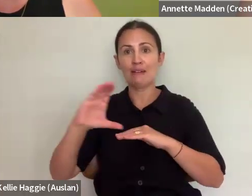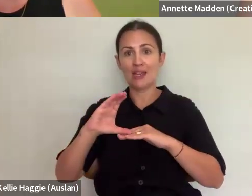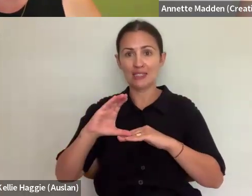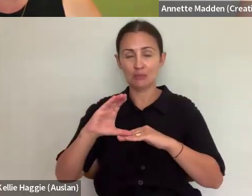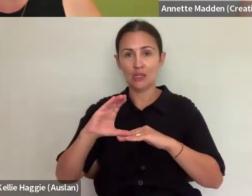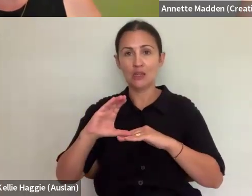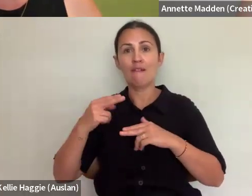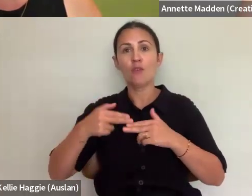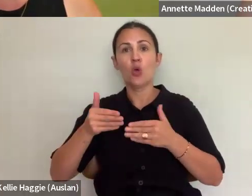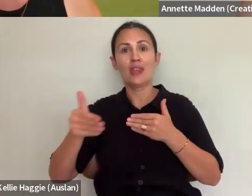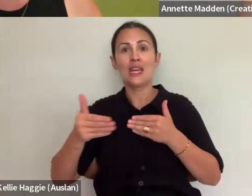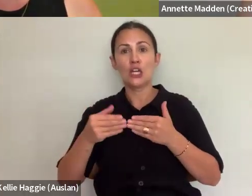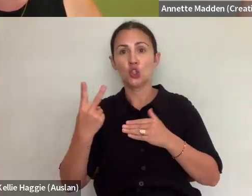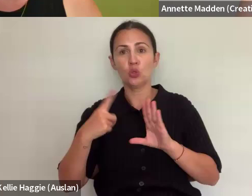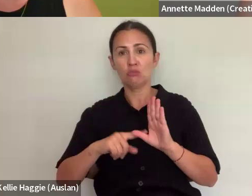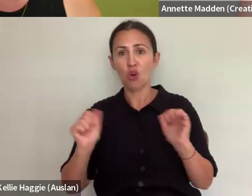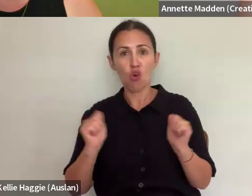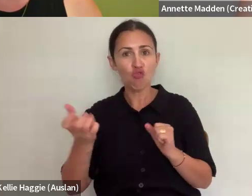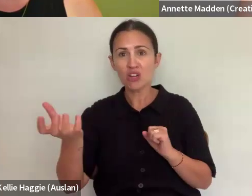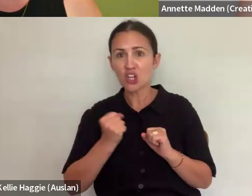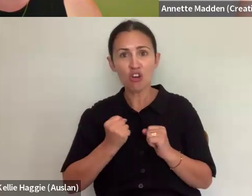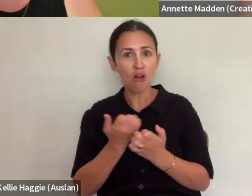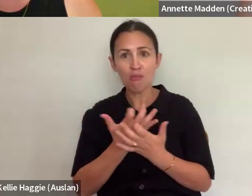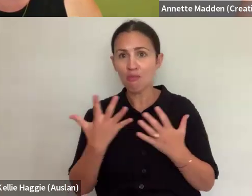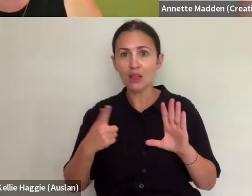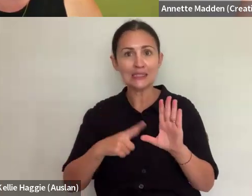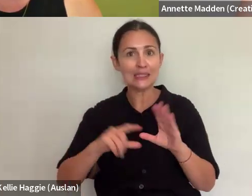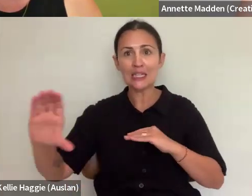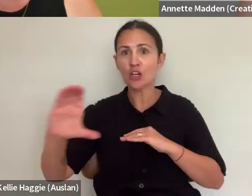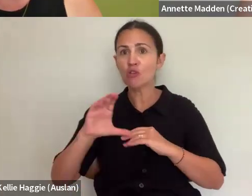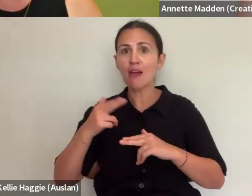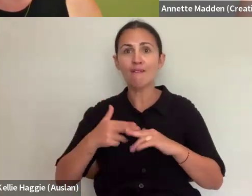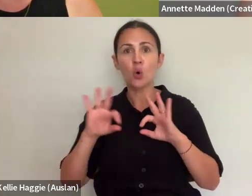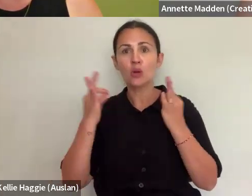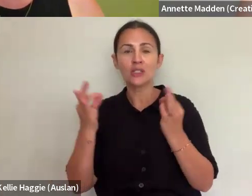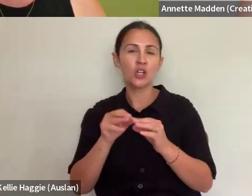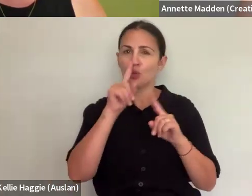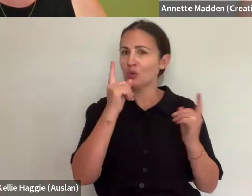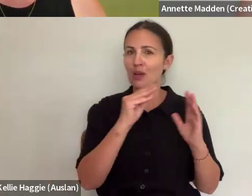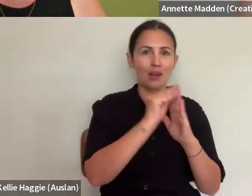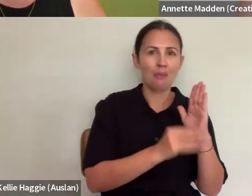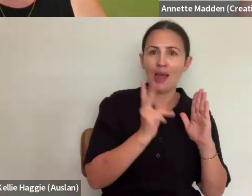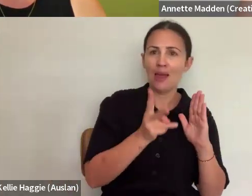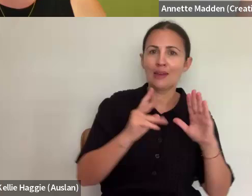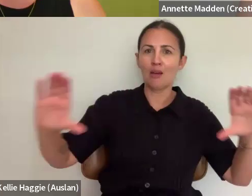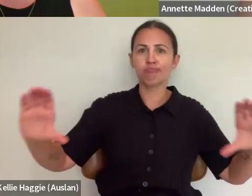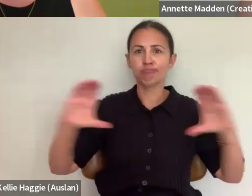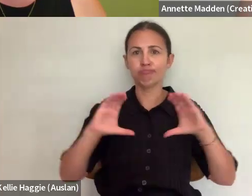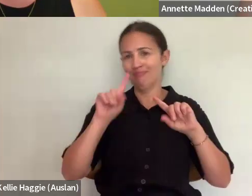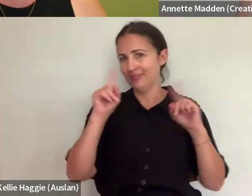Things like, if you are receiving other multi-year investments